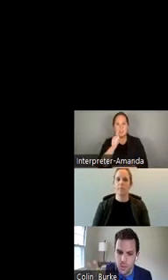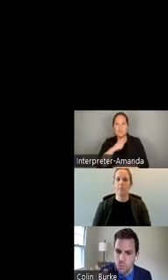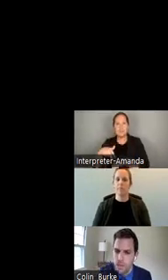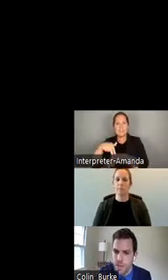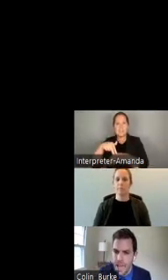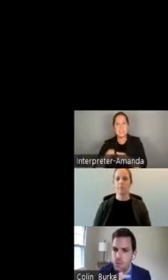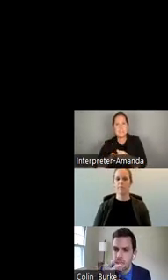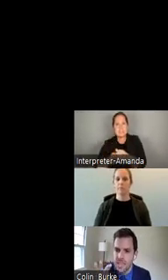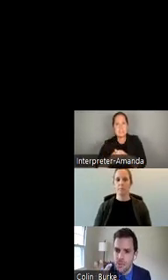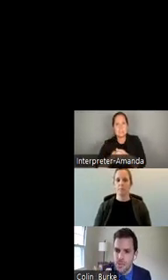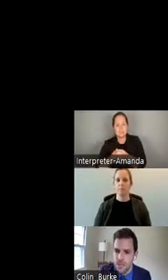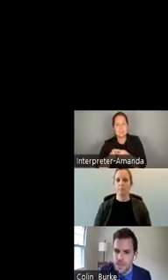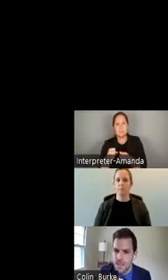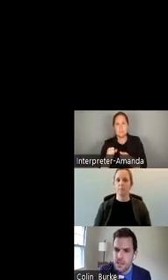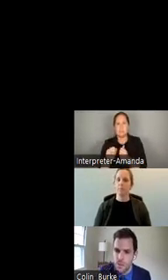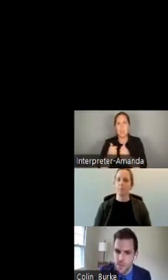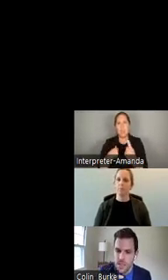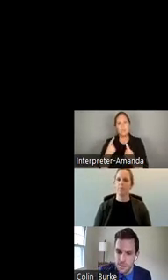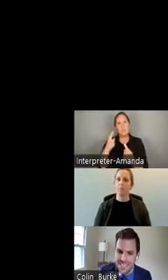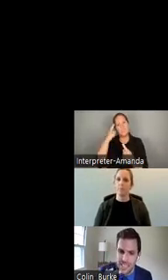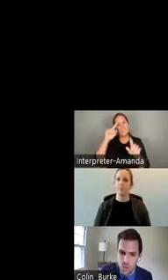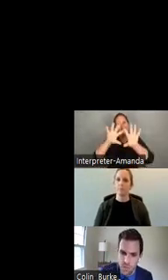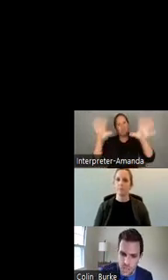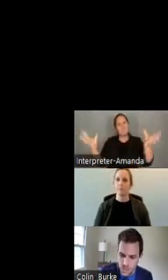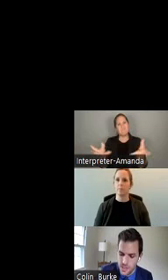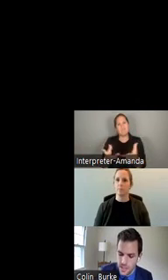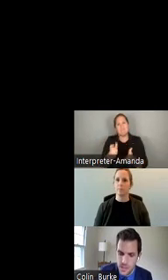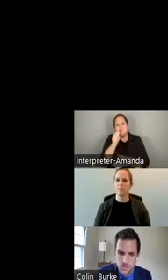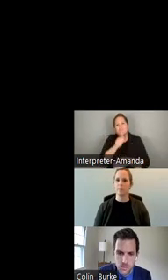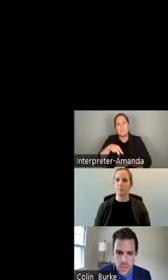the scope of how do we think about resilience and resilience-based interventions in this group